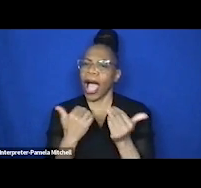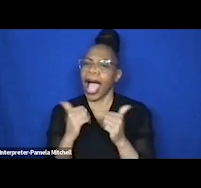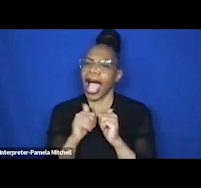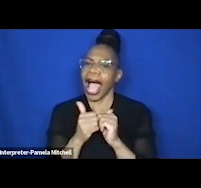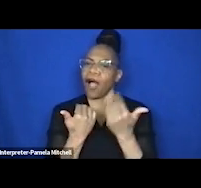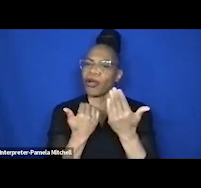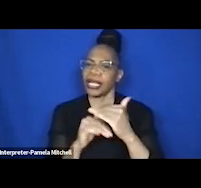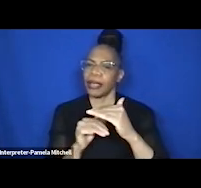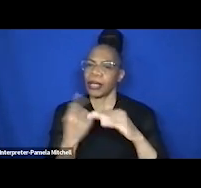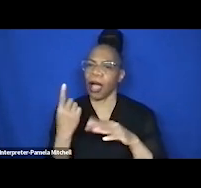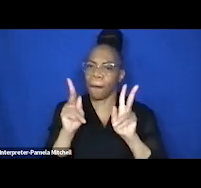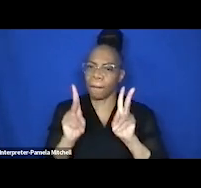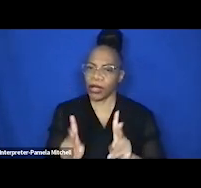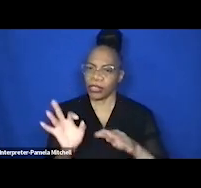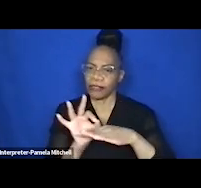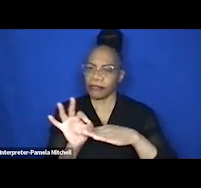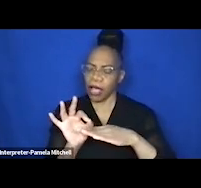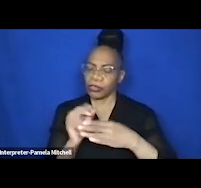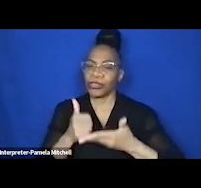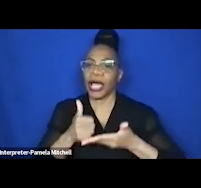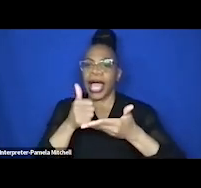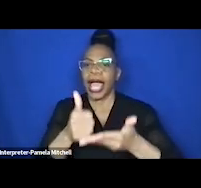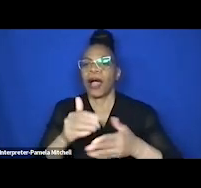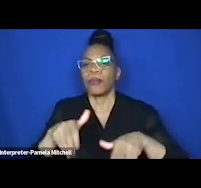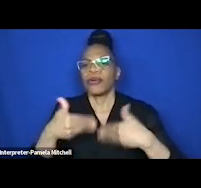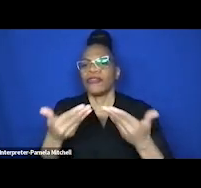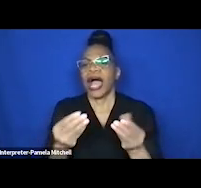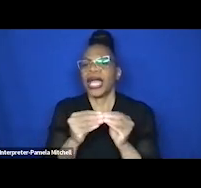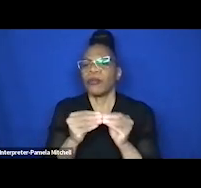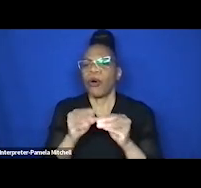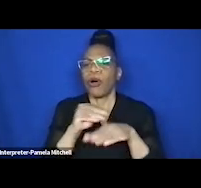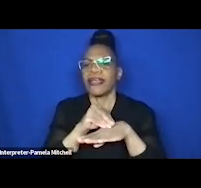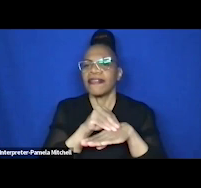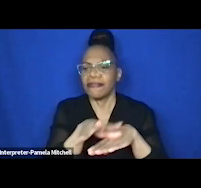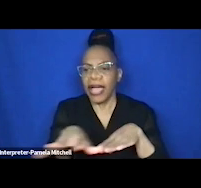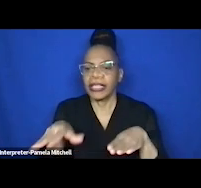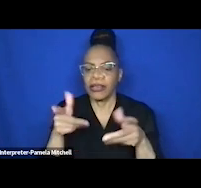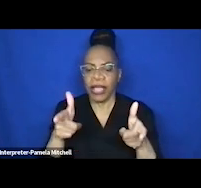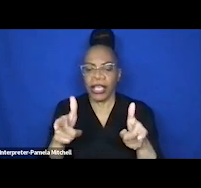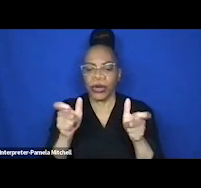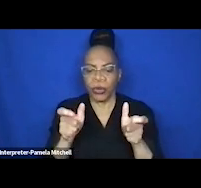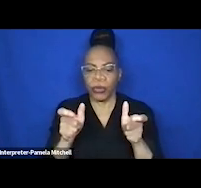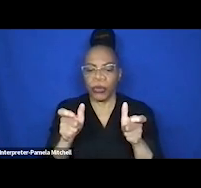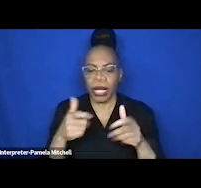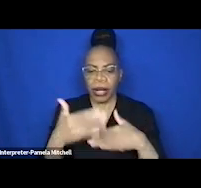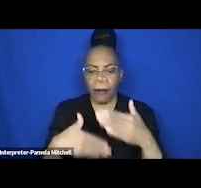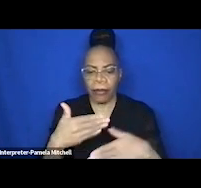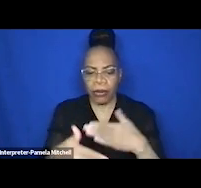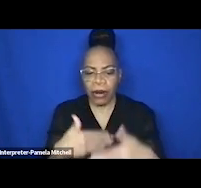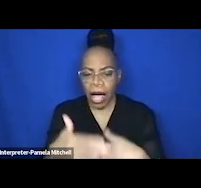to help provide a more mainstream, more effective, quicker process for applying for disabilities, okay?